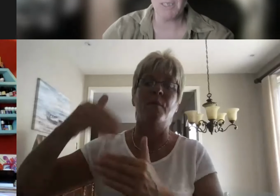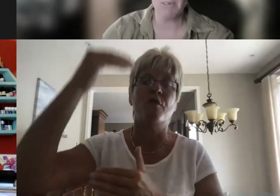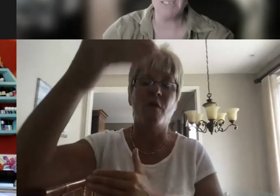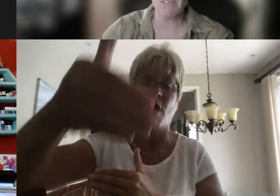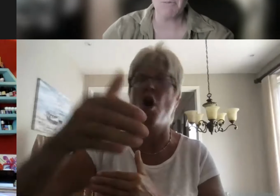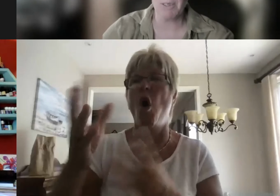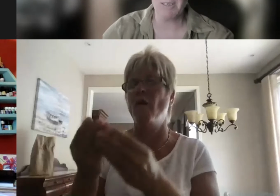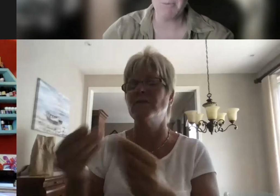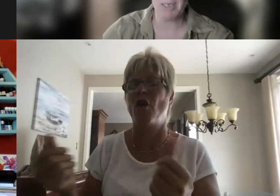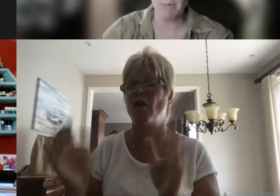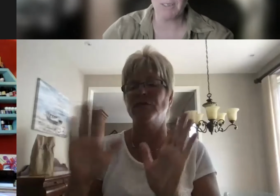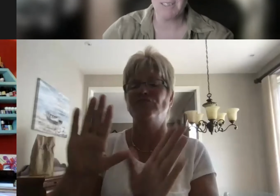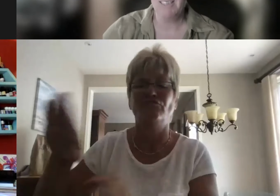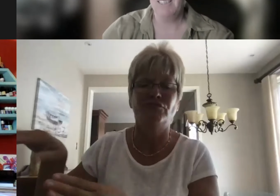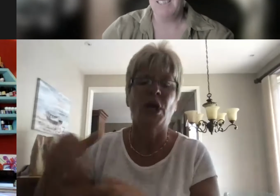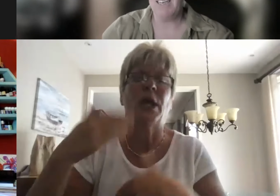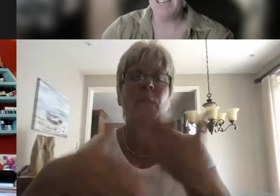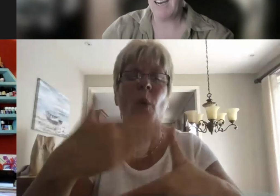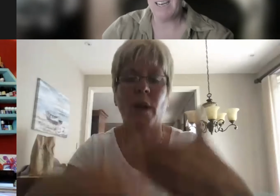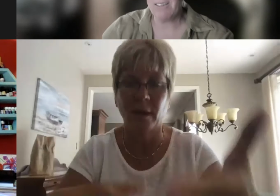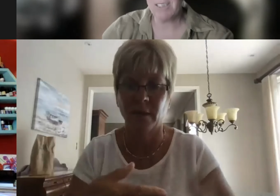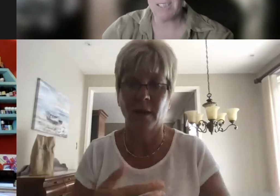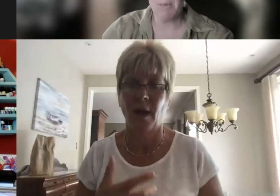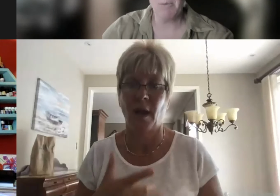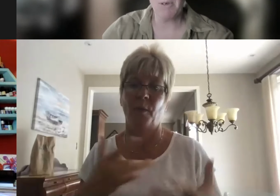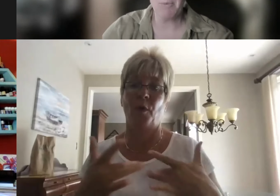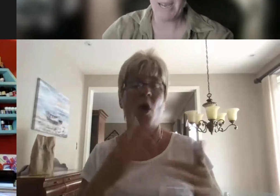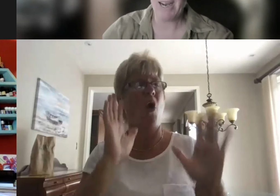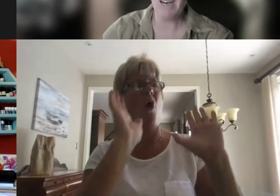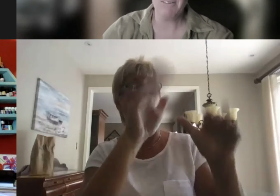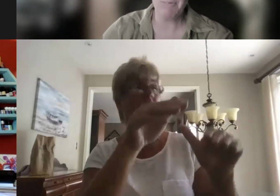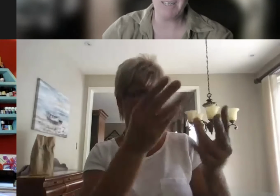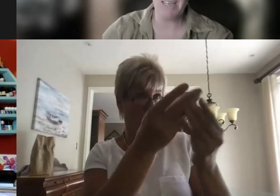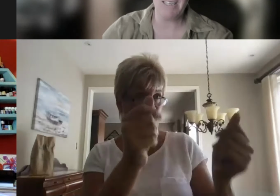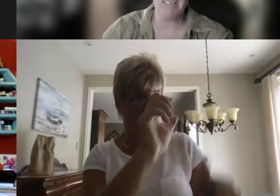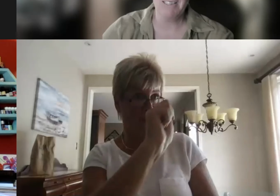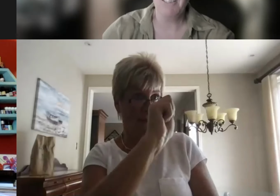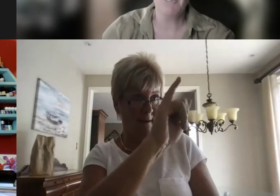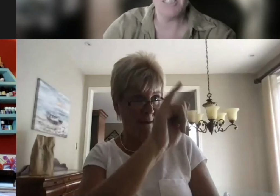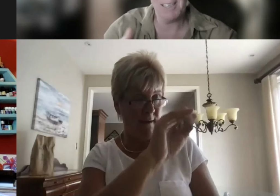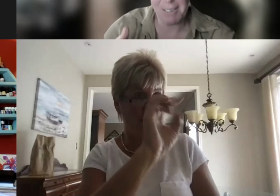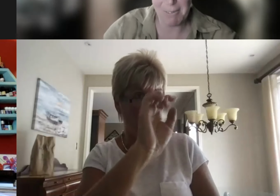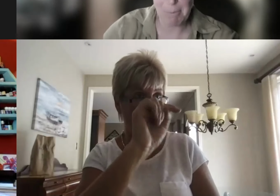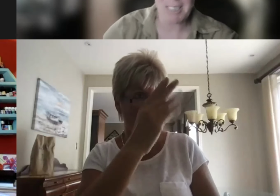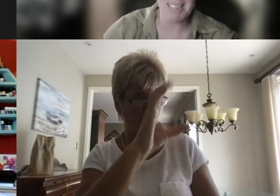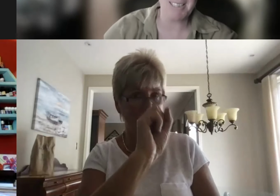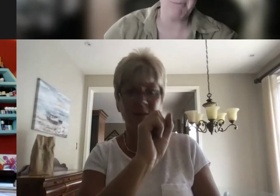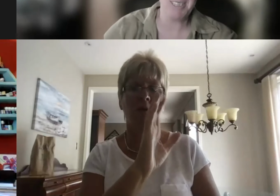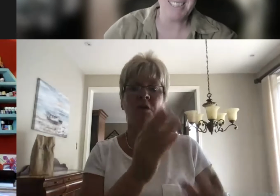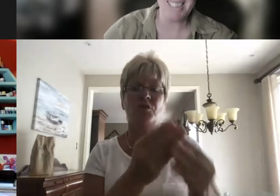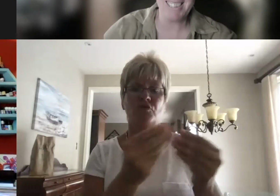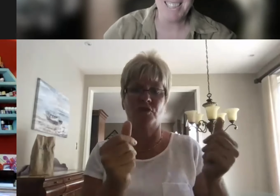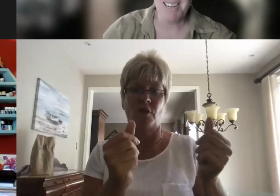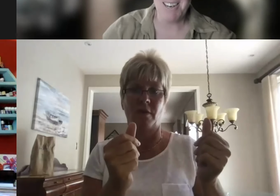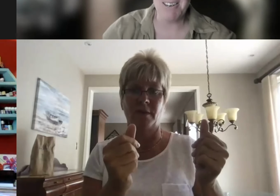we don't need to worry about AI ethics anymore, we have just like web accessibility,